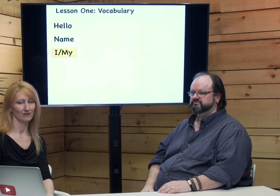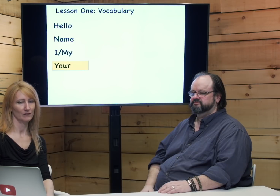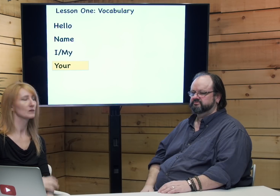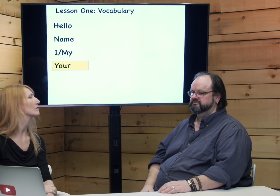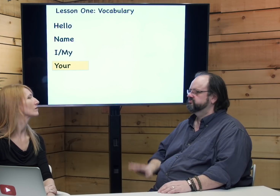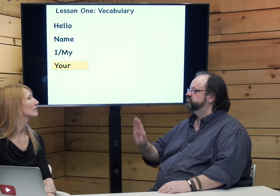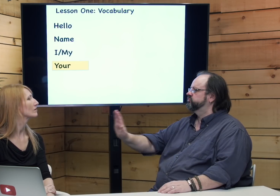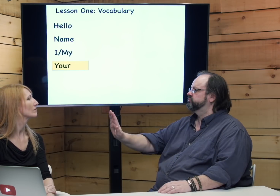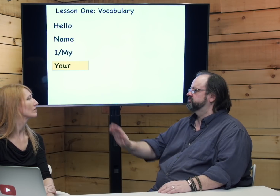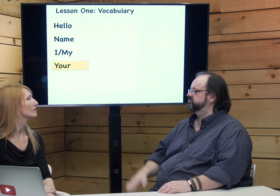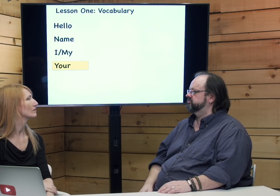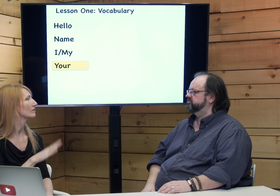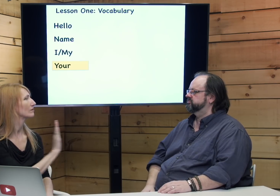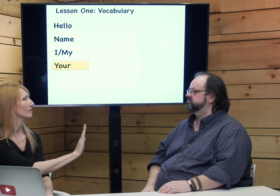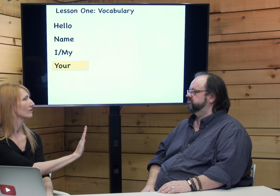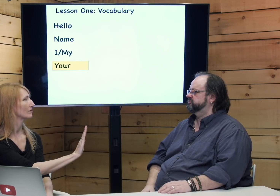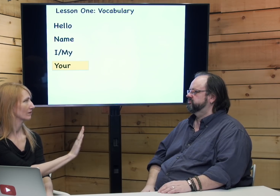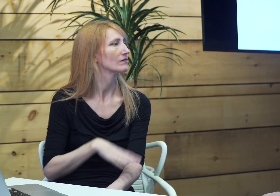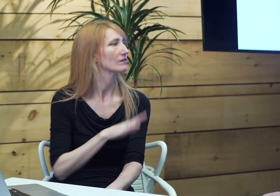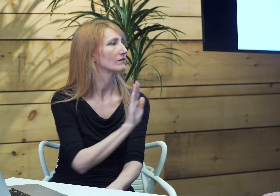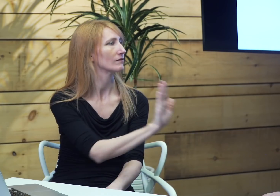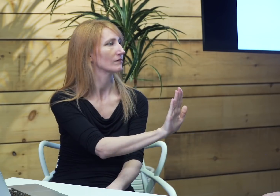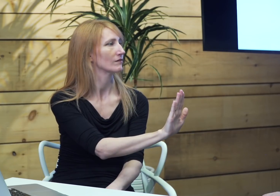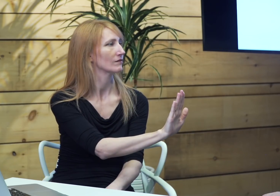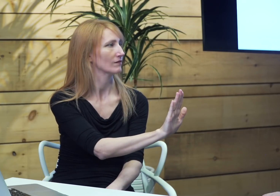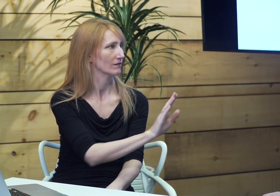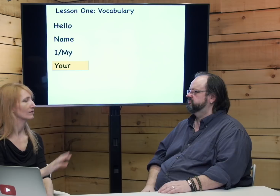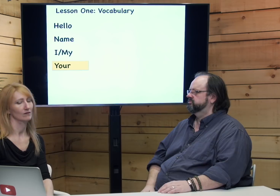your